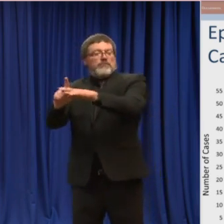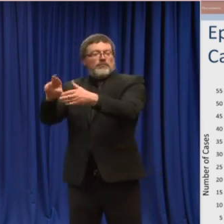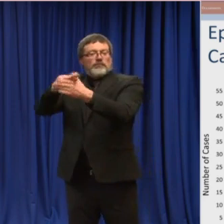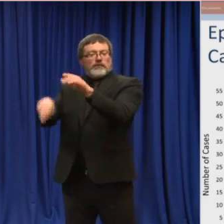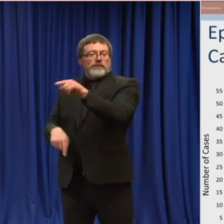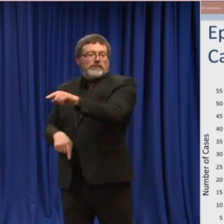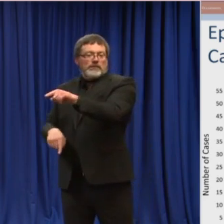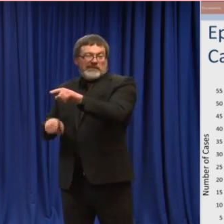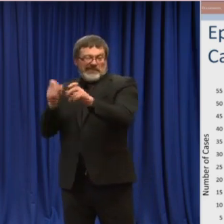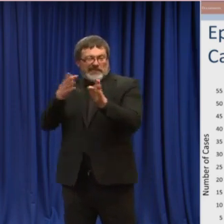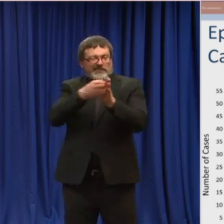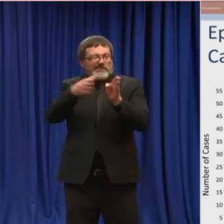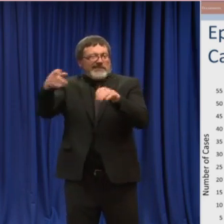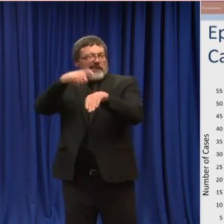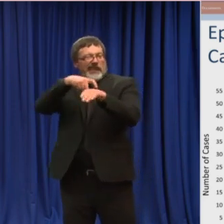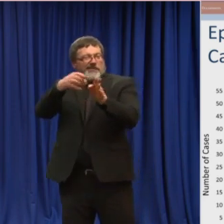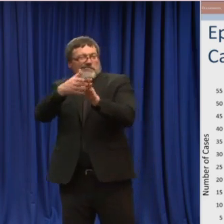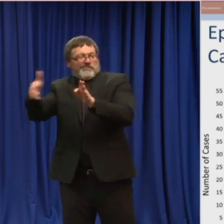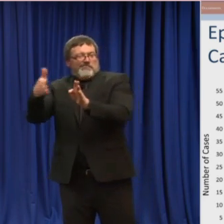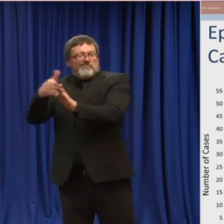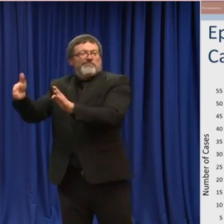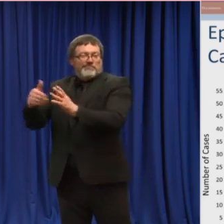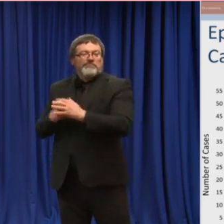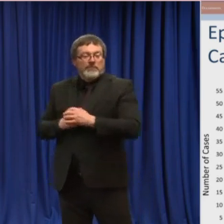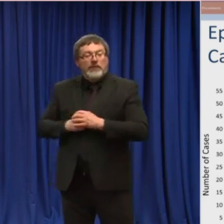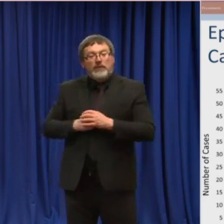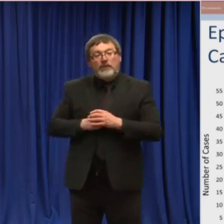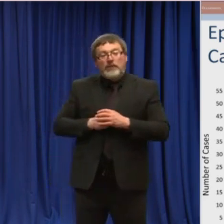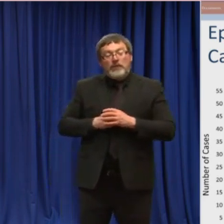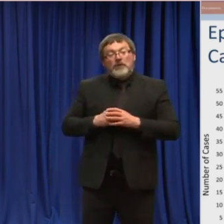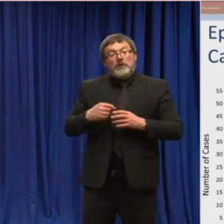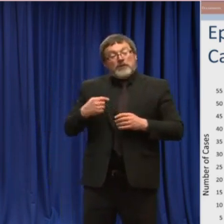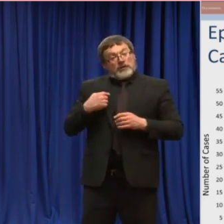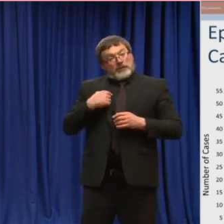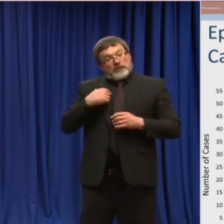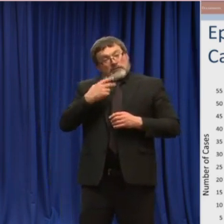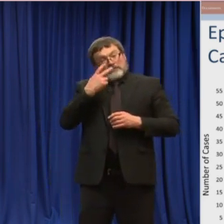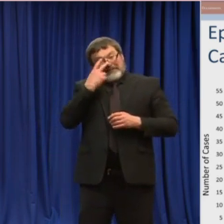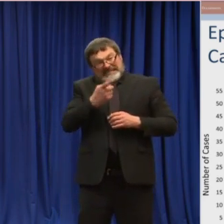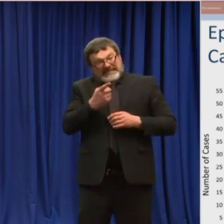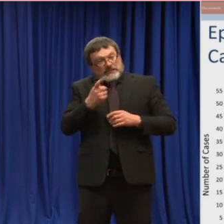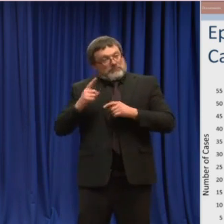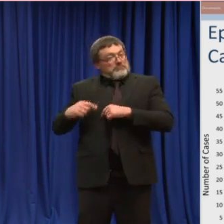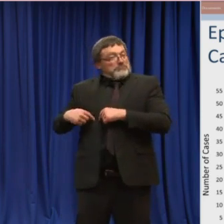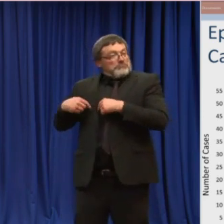START TO SEE THE IMPACT OF SOME OF THESE SOCIAL DISTANCING MEASURES THAT WE HAVE PUT IN PLACE.